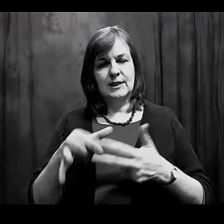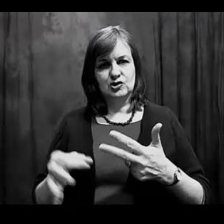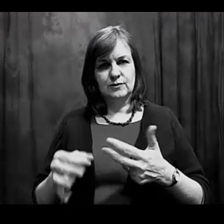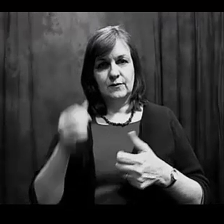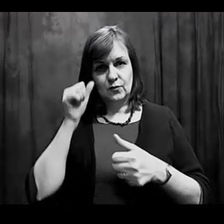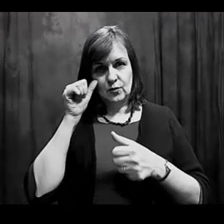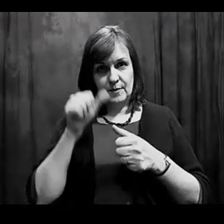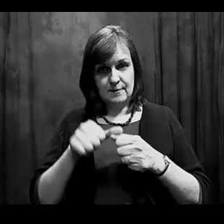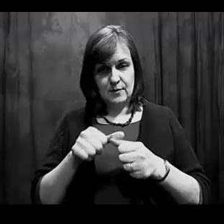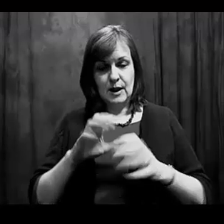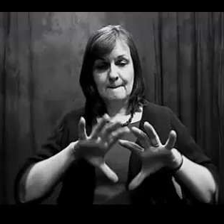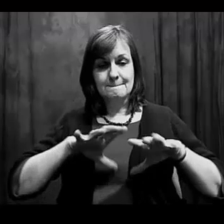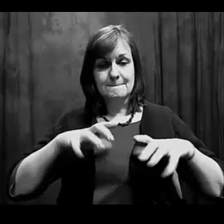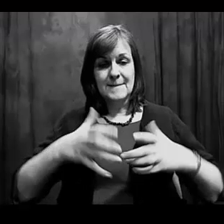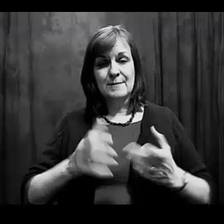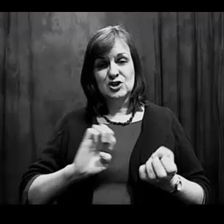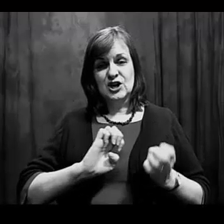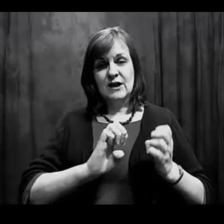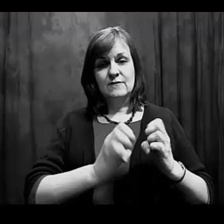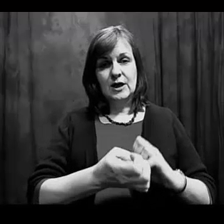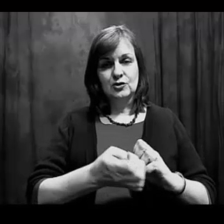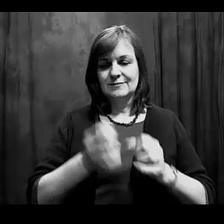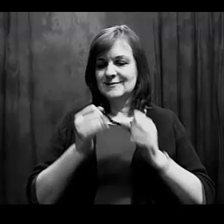and Newfoundland moose